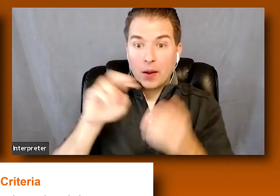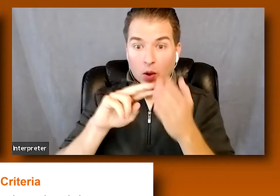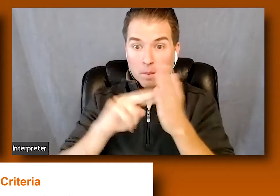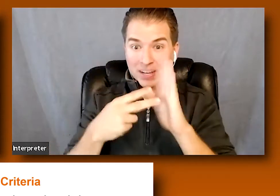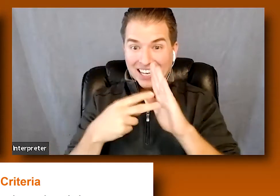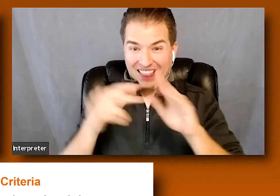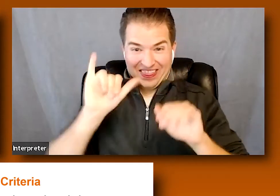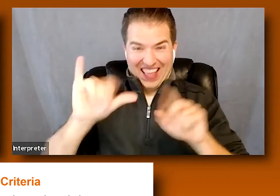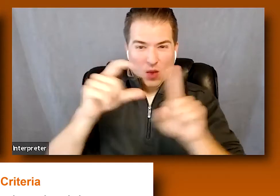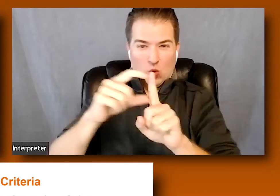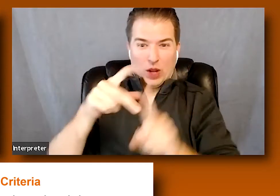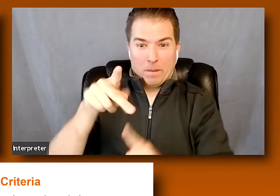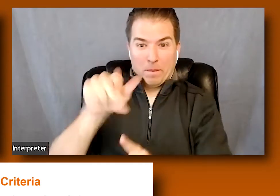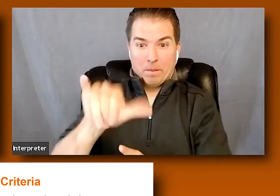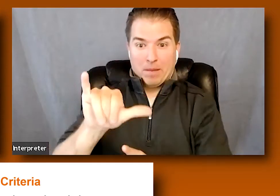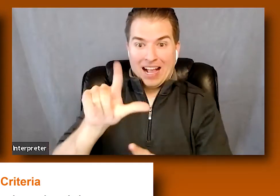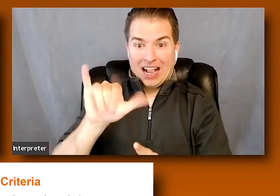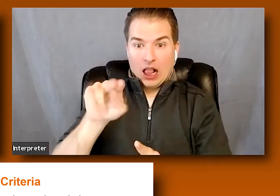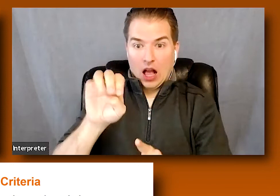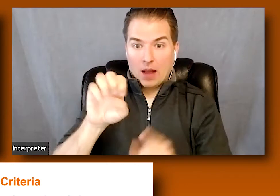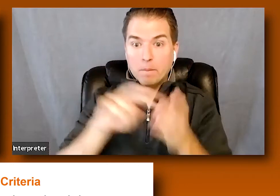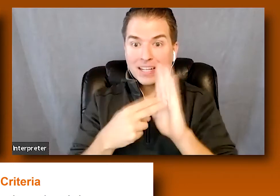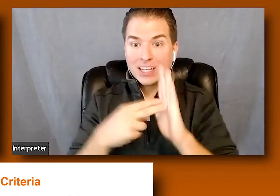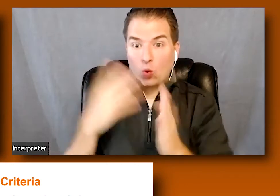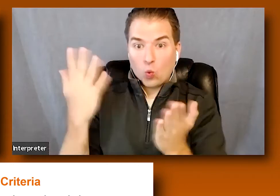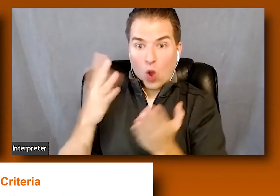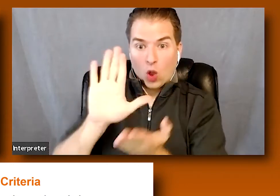the institute is funding or not funding your application.